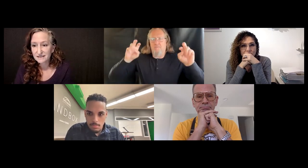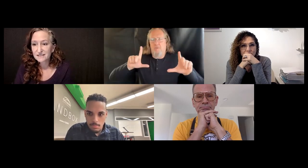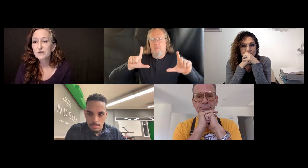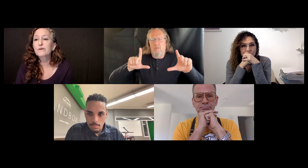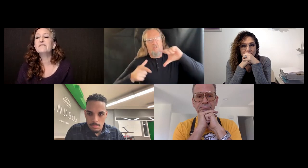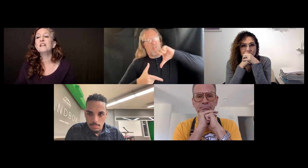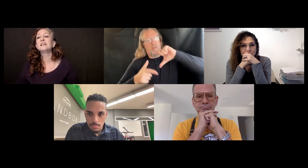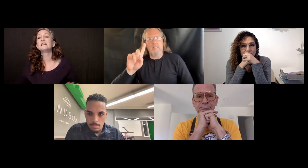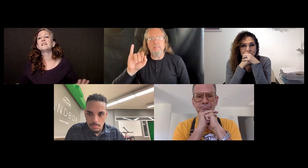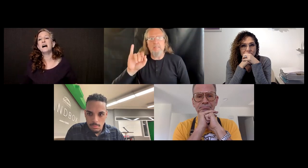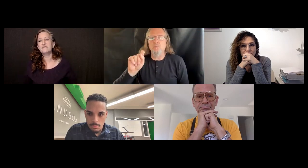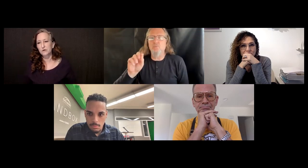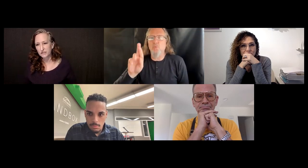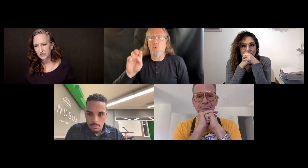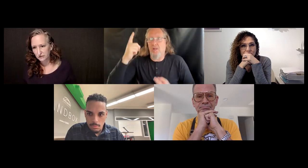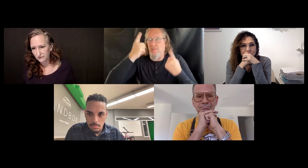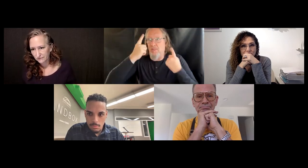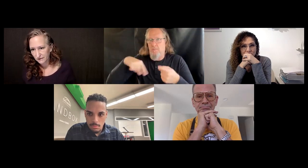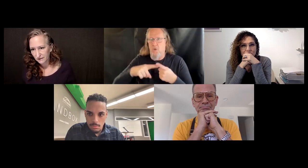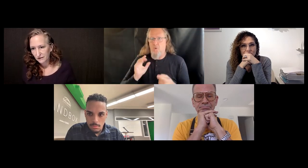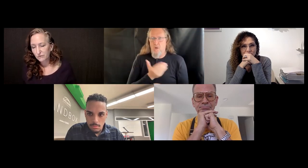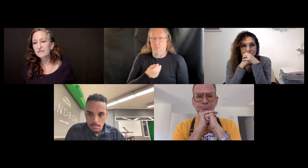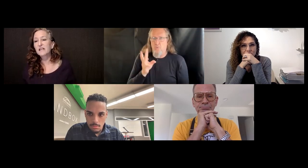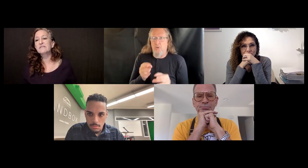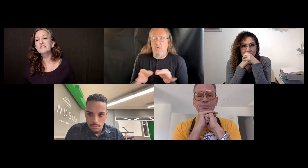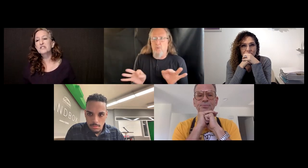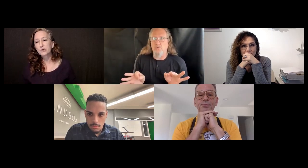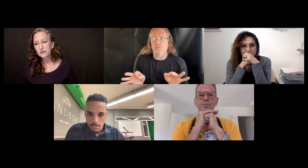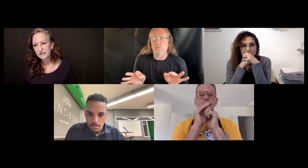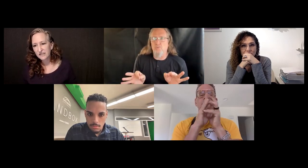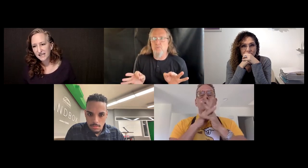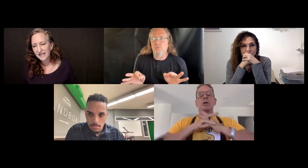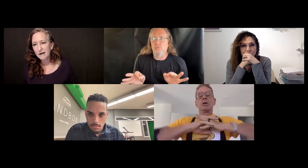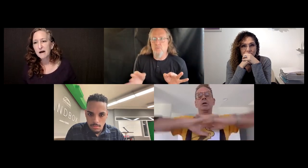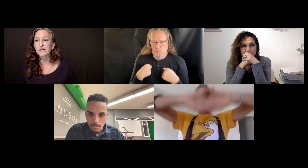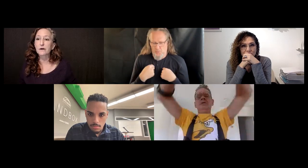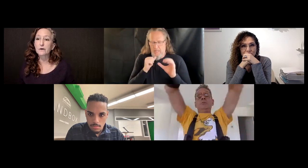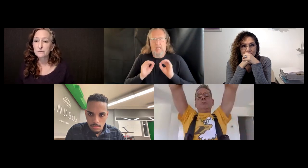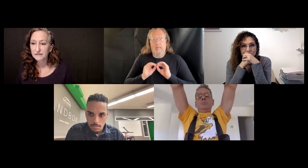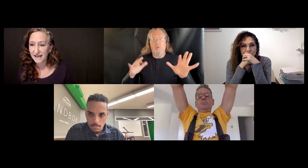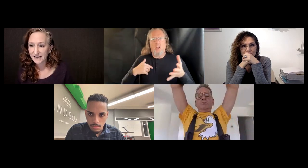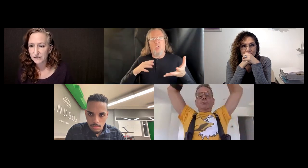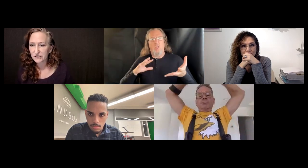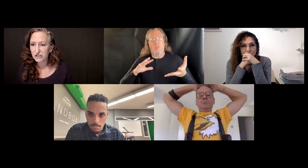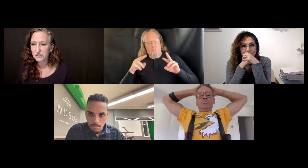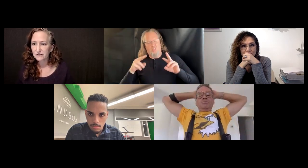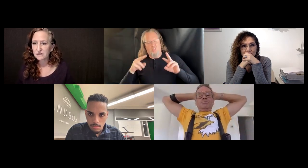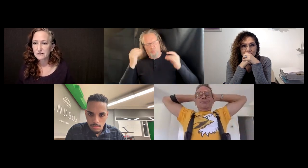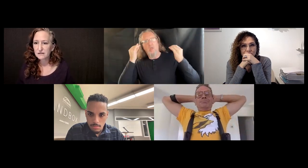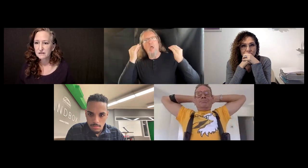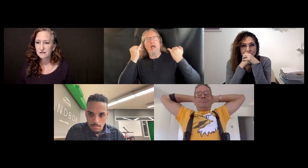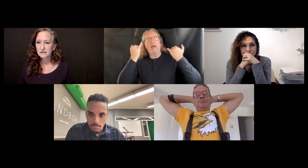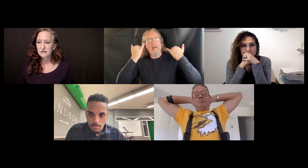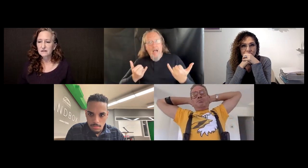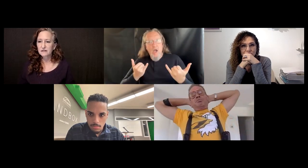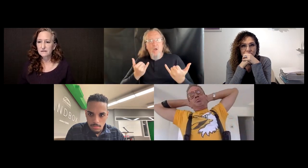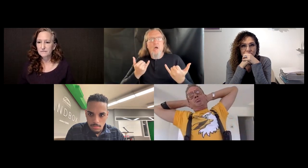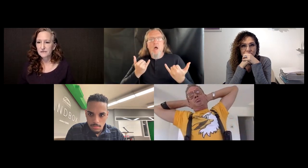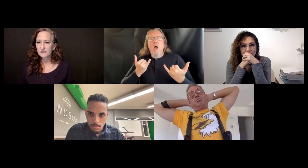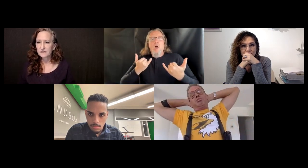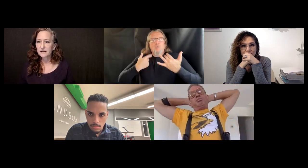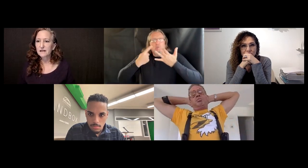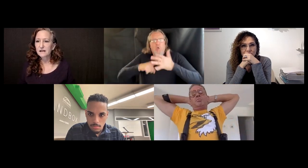So we have a lot of work to do. We have a lot of distorted thinking about our own language.